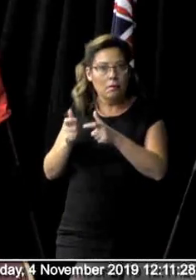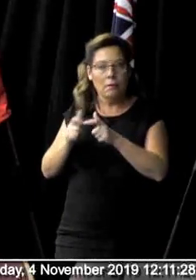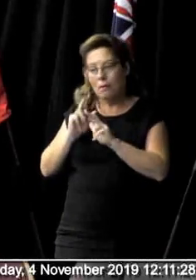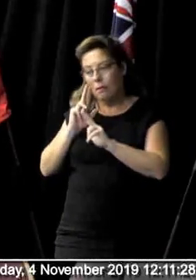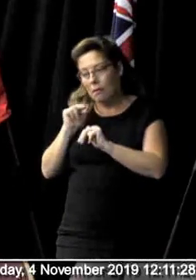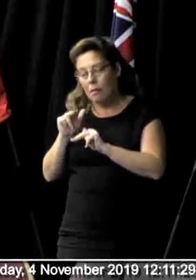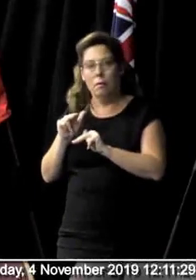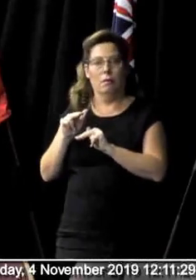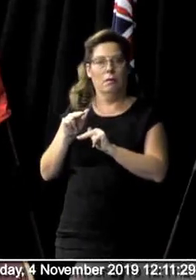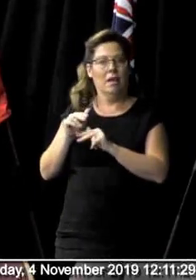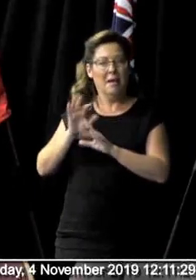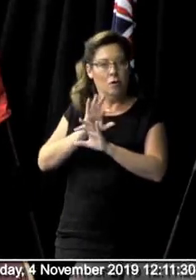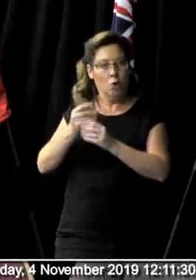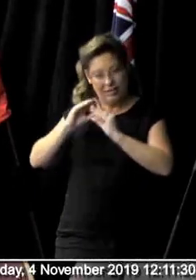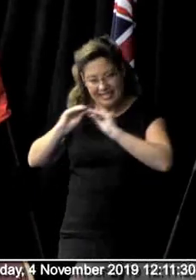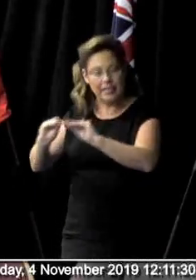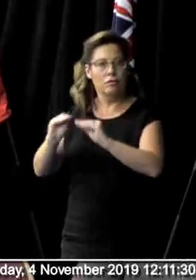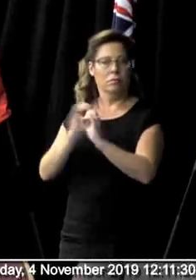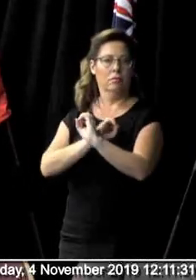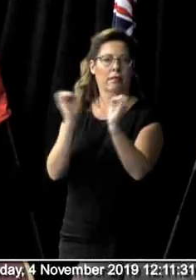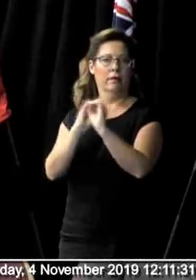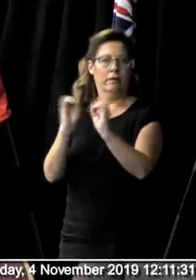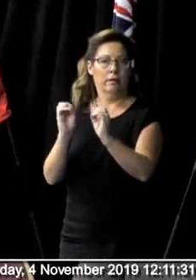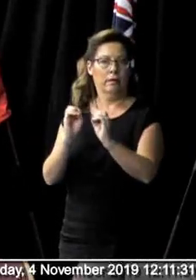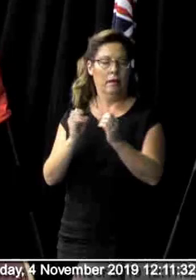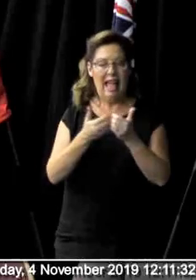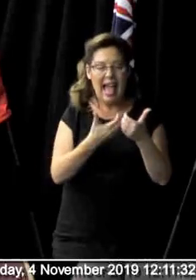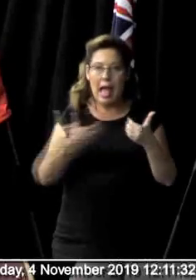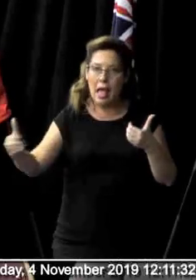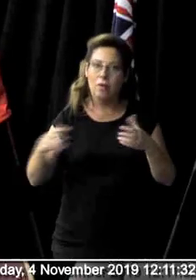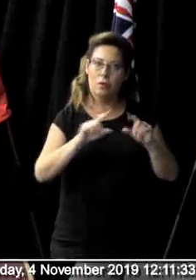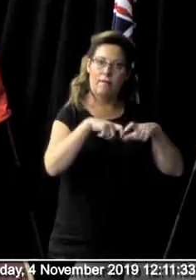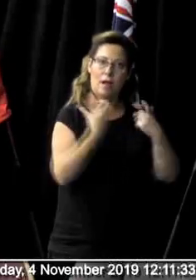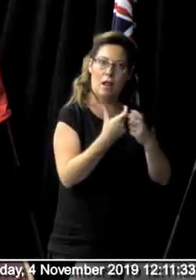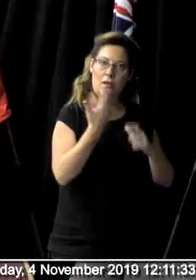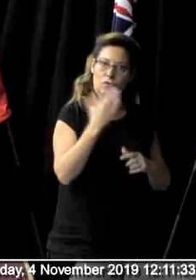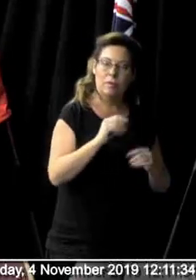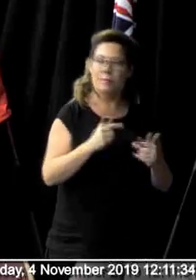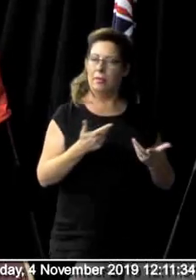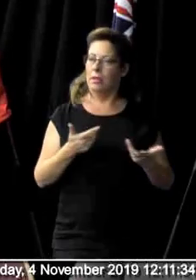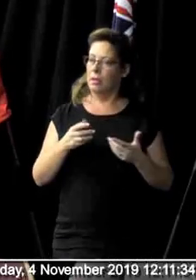When you say she was taken outside the classroom, is that, to your understanding, to a special education unit or somewhere else, or you don’t know?